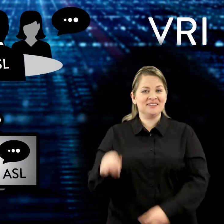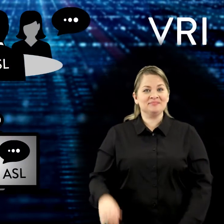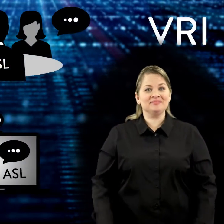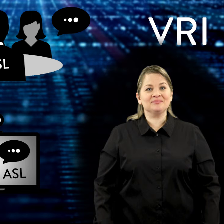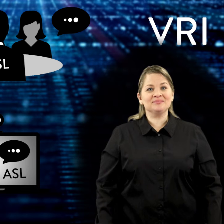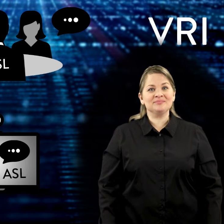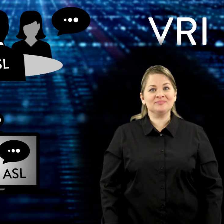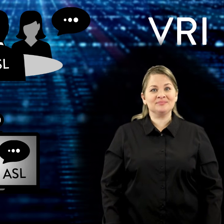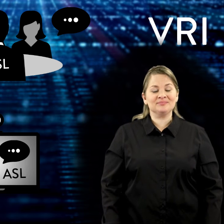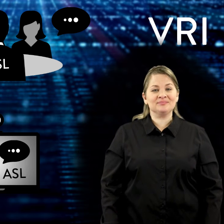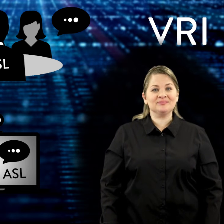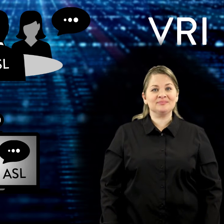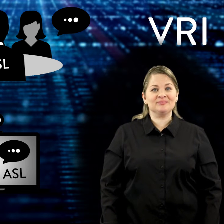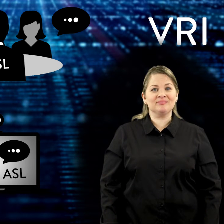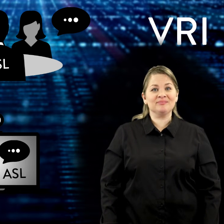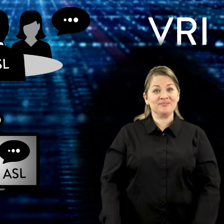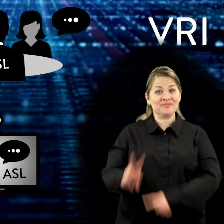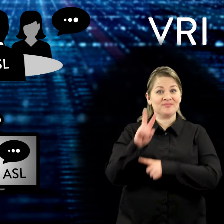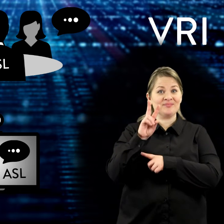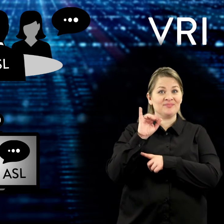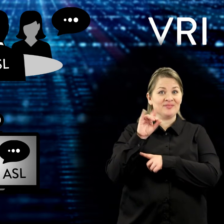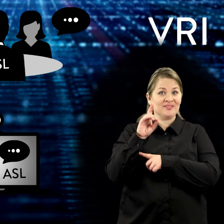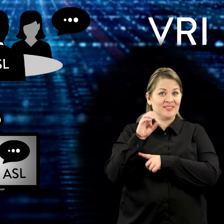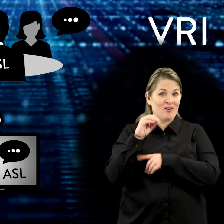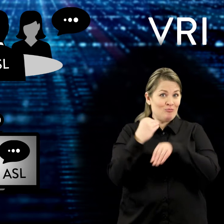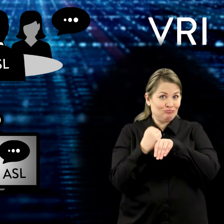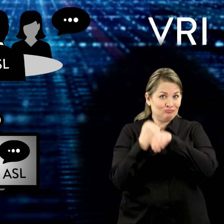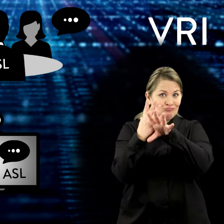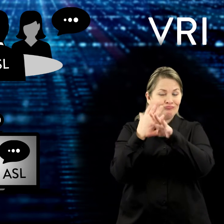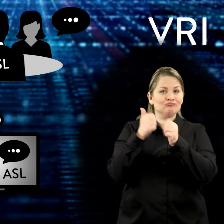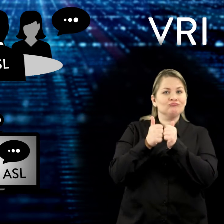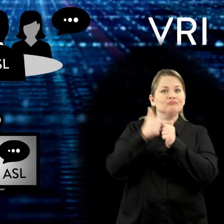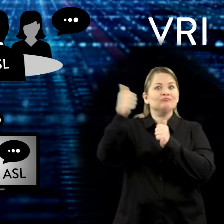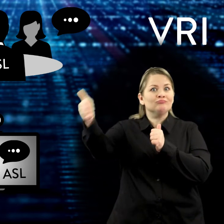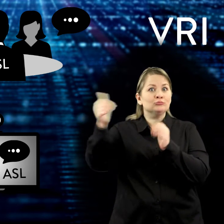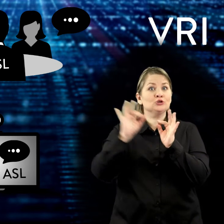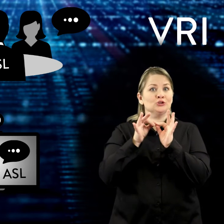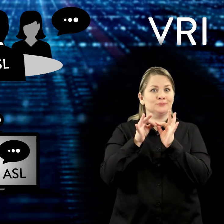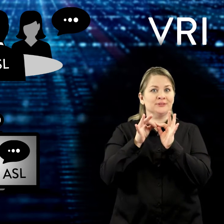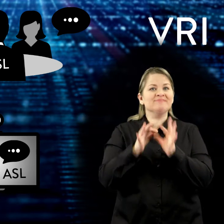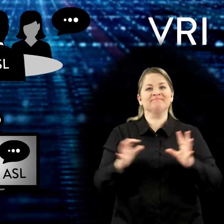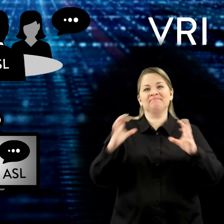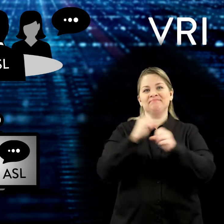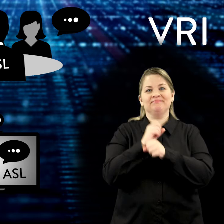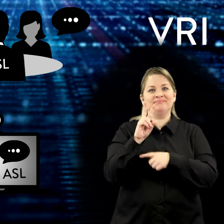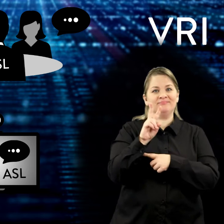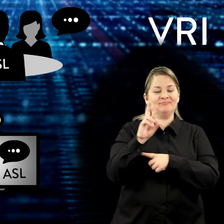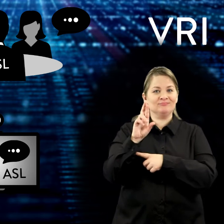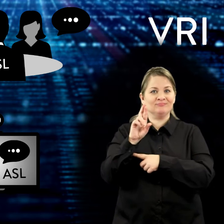Video Remote Interpreting, or VRI, allows a consumer who is deaf